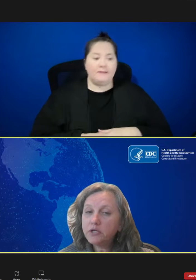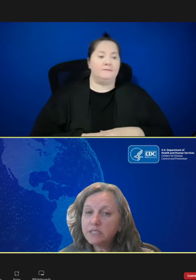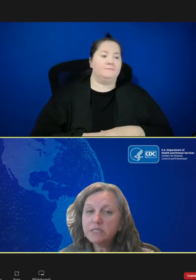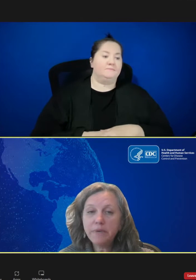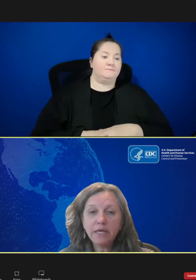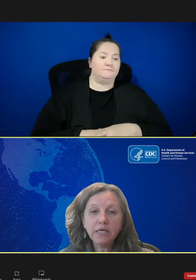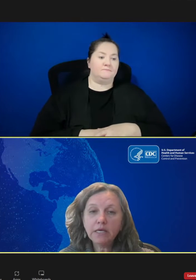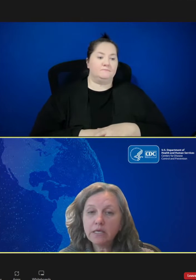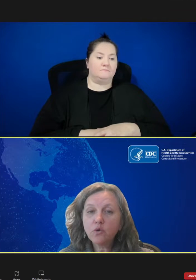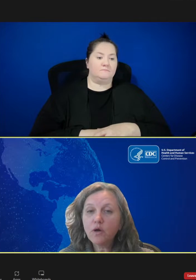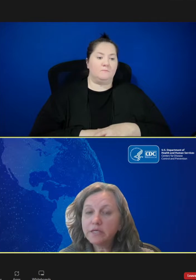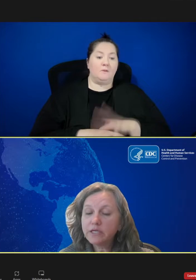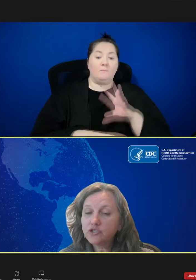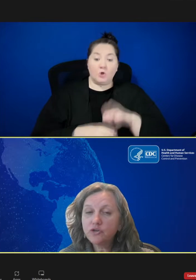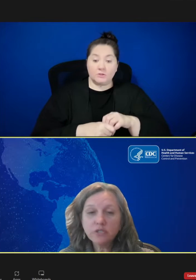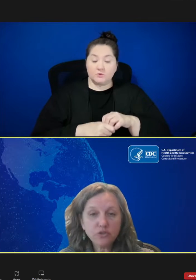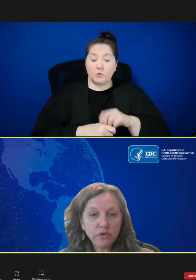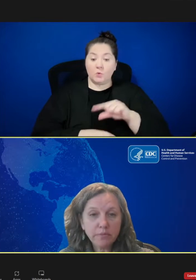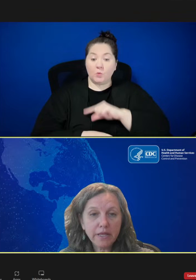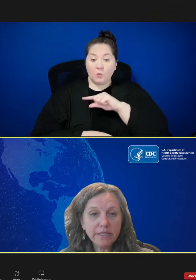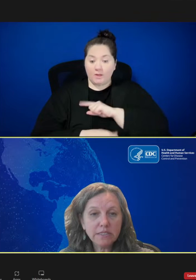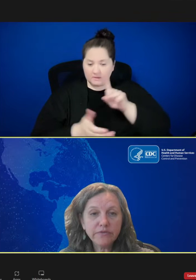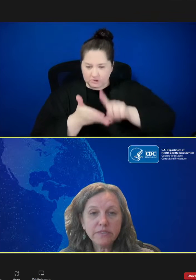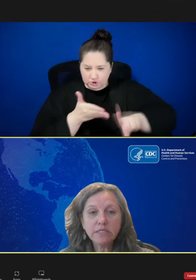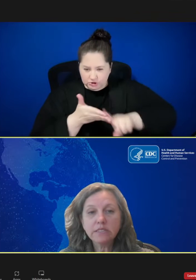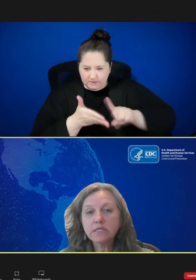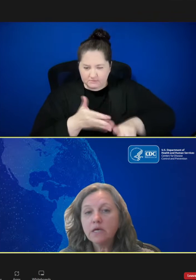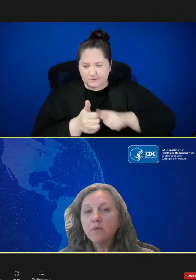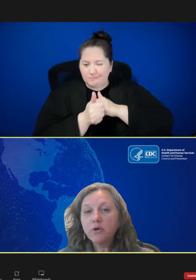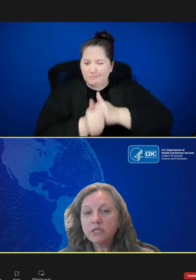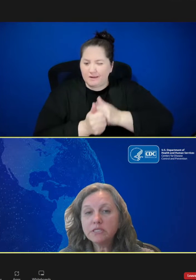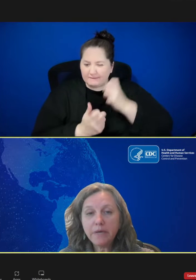participating in quality assurance or compliance visits. Participating